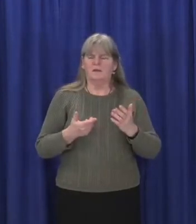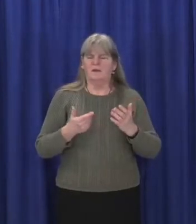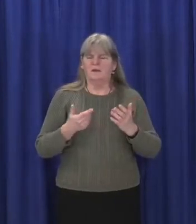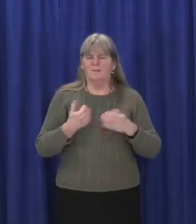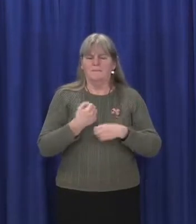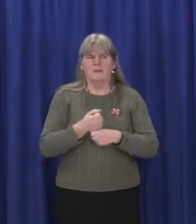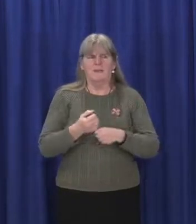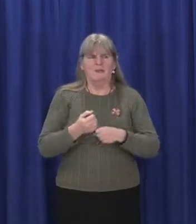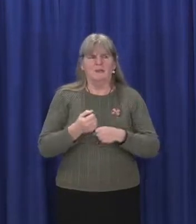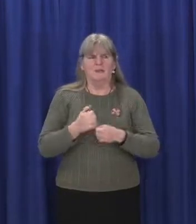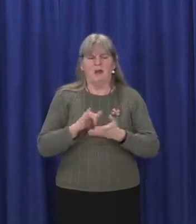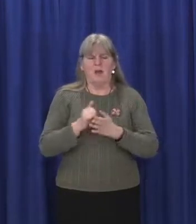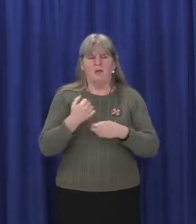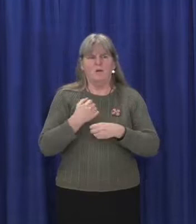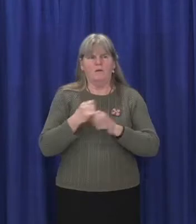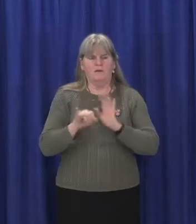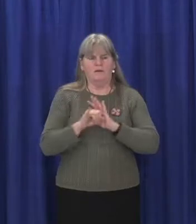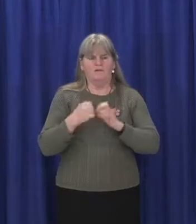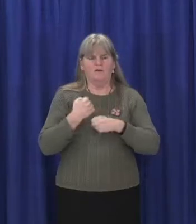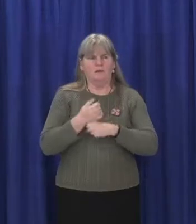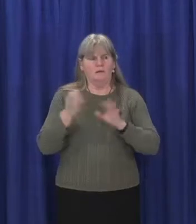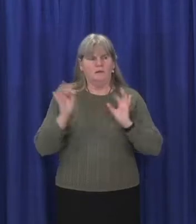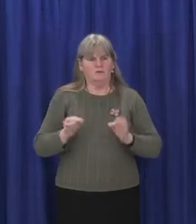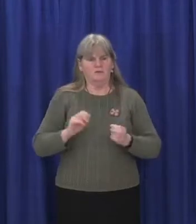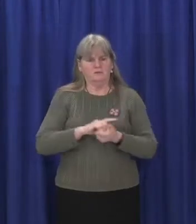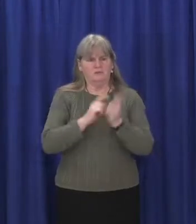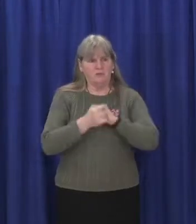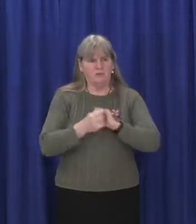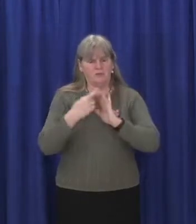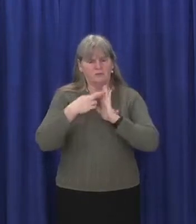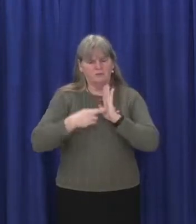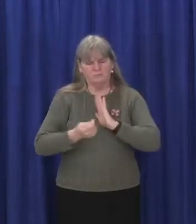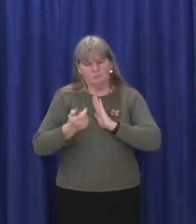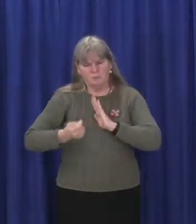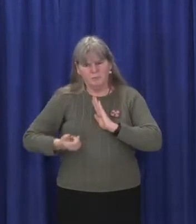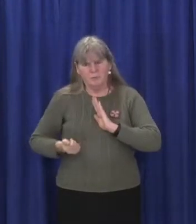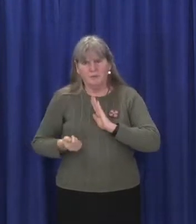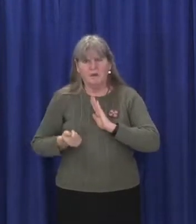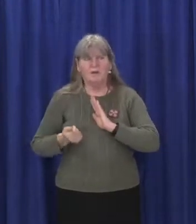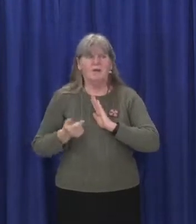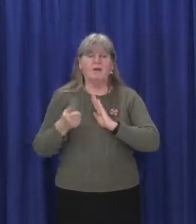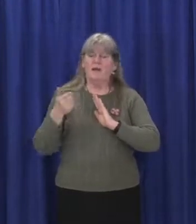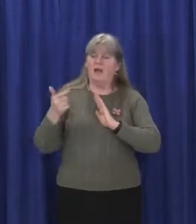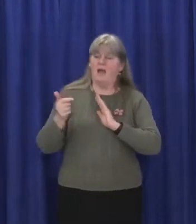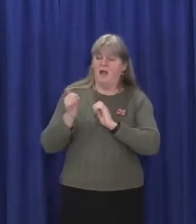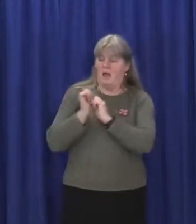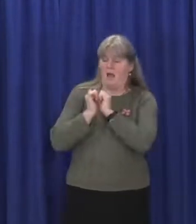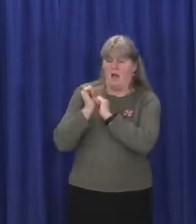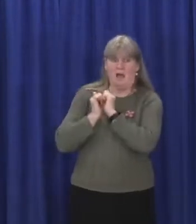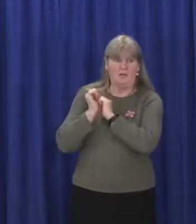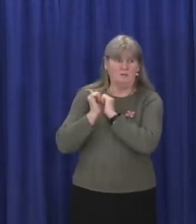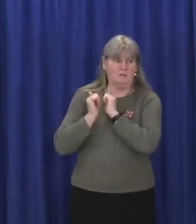options for sports groups or other activity groups to run activities at a modified level,